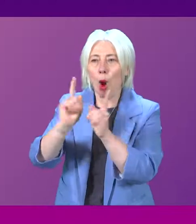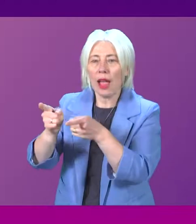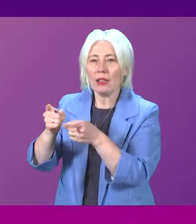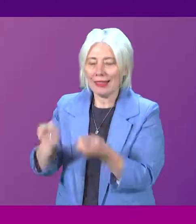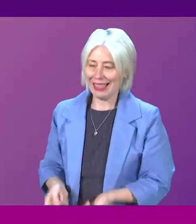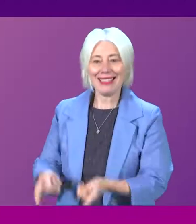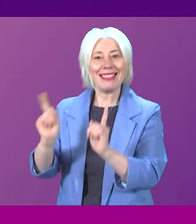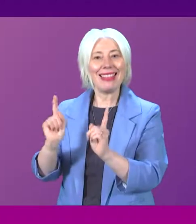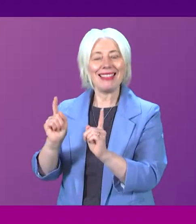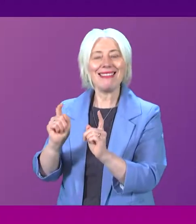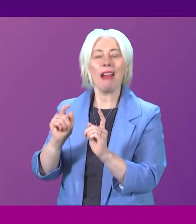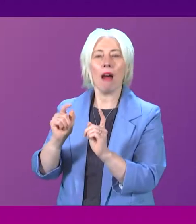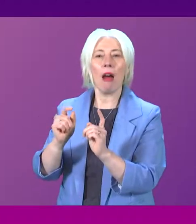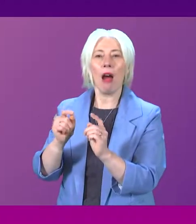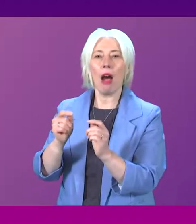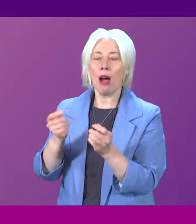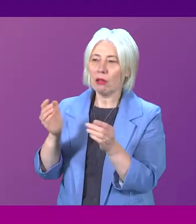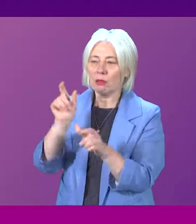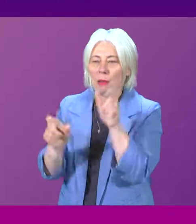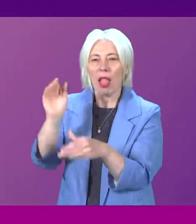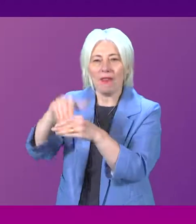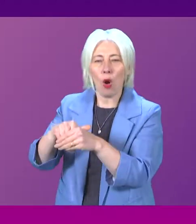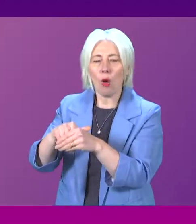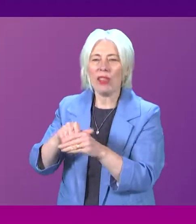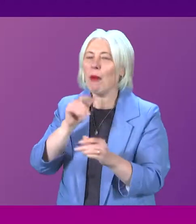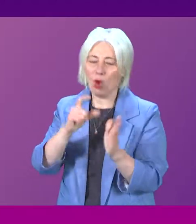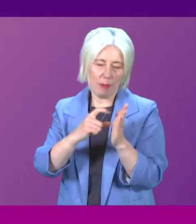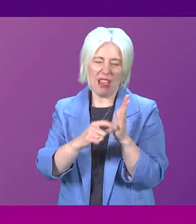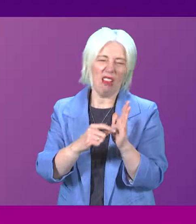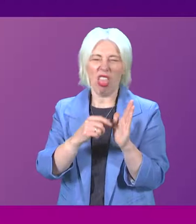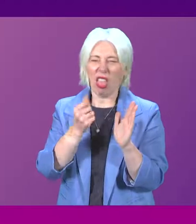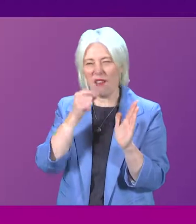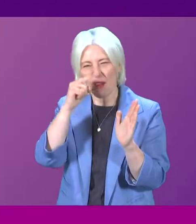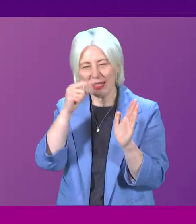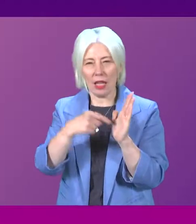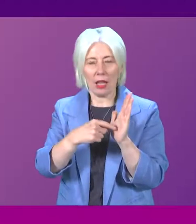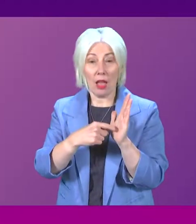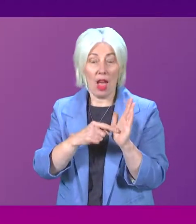point about section 17 is not pedantic. There are very good reasons why the Government is not, and should not be, close to these